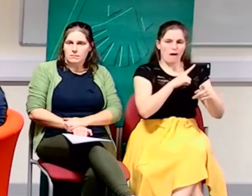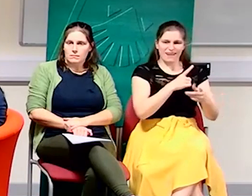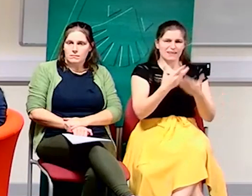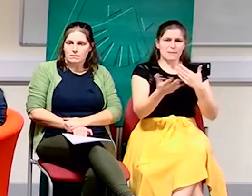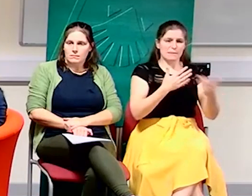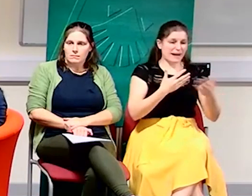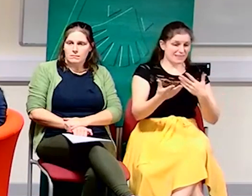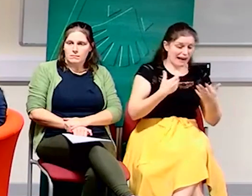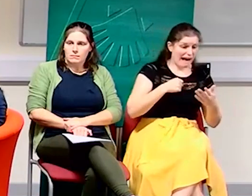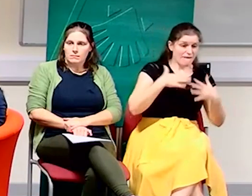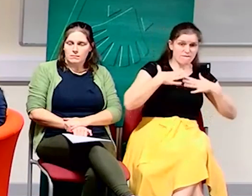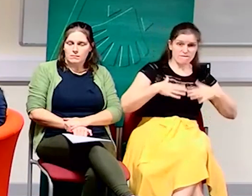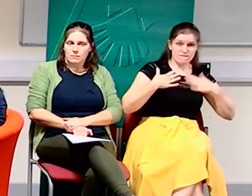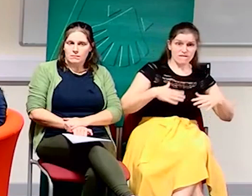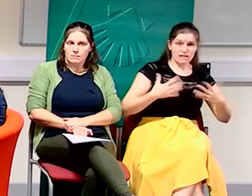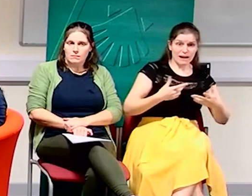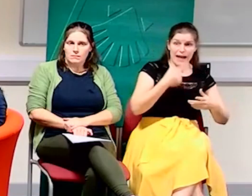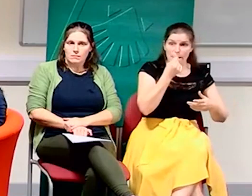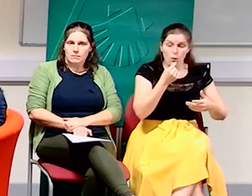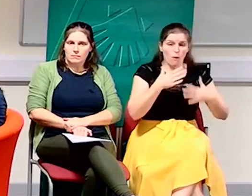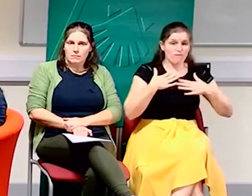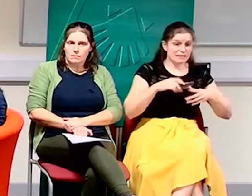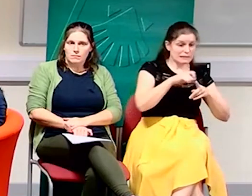got a physical impairment can jump in and play competitive Sports together and it's actually